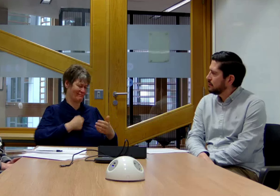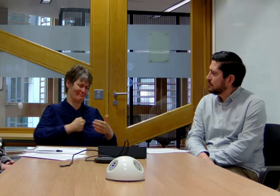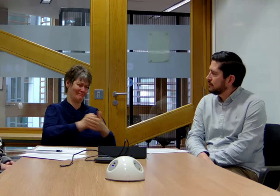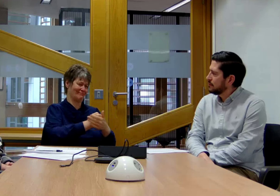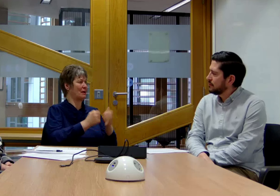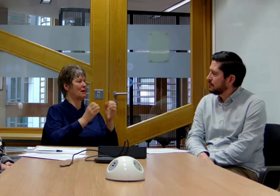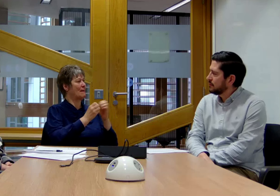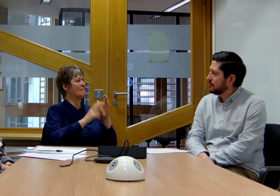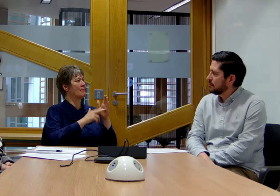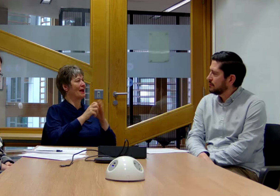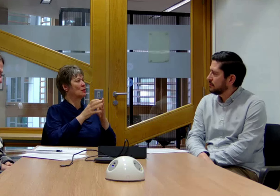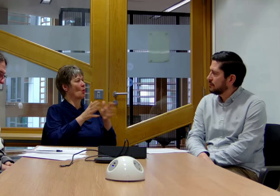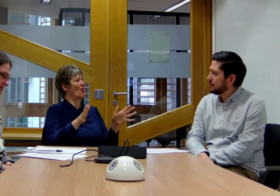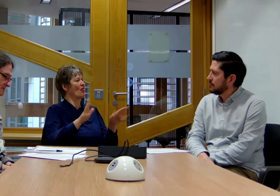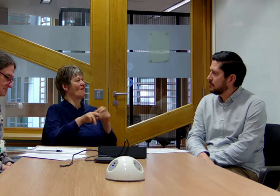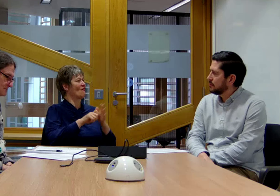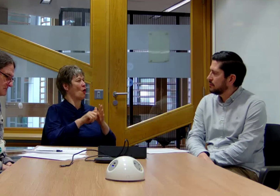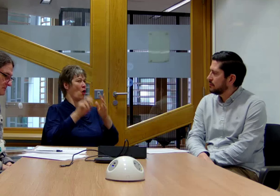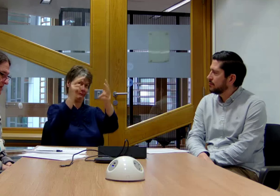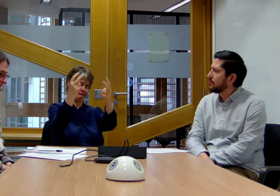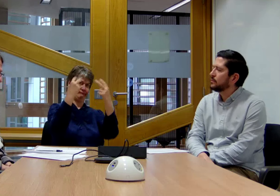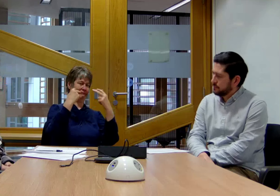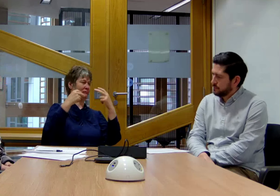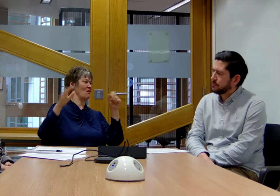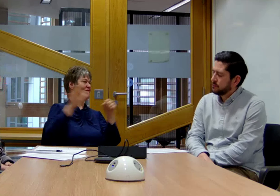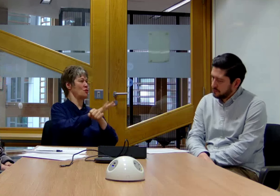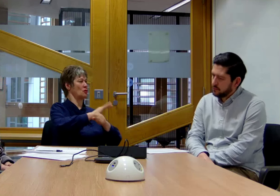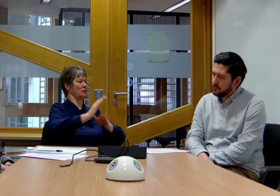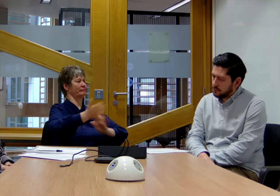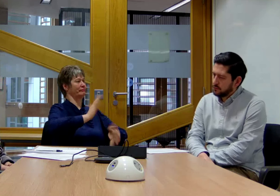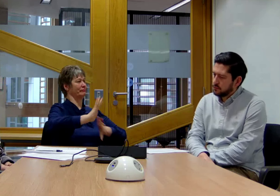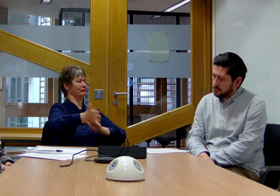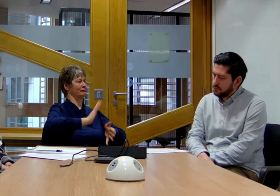we need as much bandwidth as we can get. We have to make sure that everybody can see the BSL interpreting.